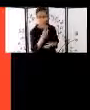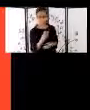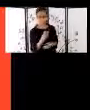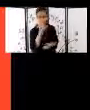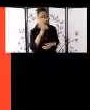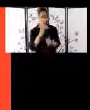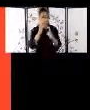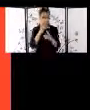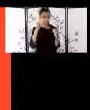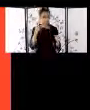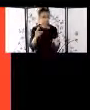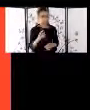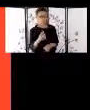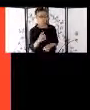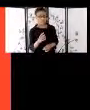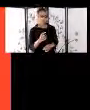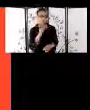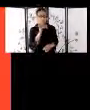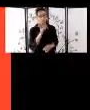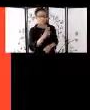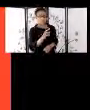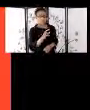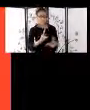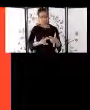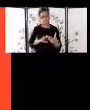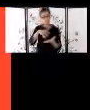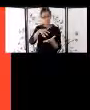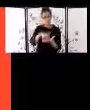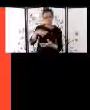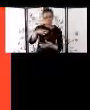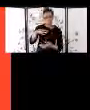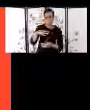There is a lack of readiness or critical awareness present in the application and the applicant